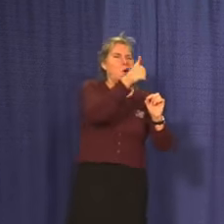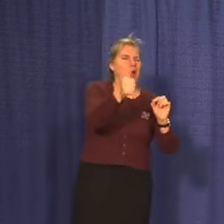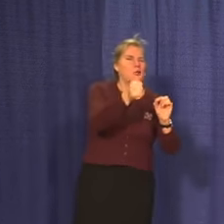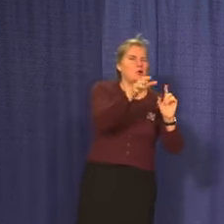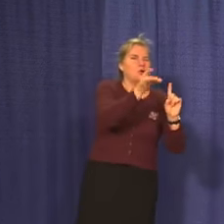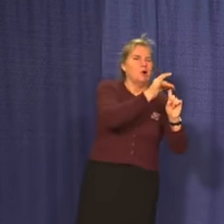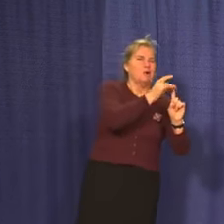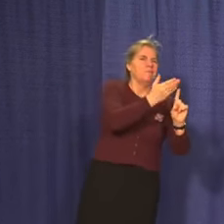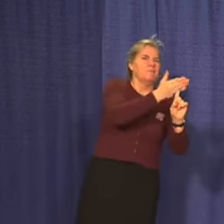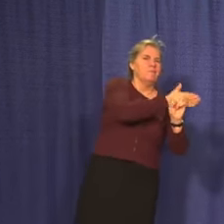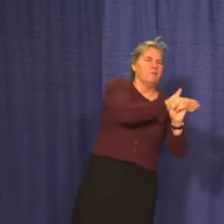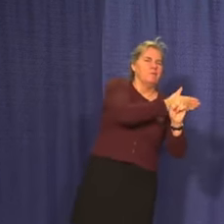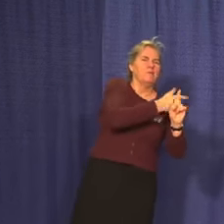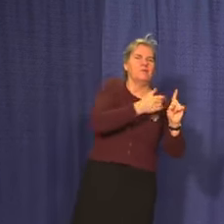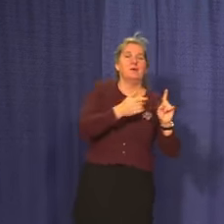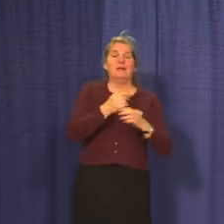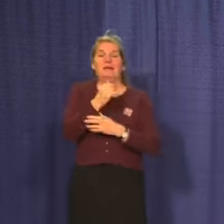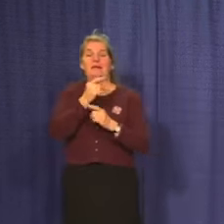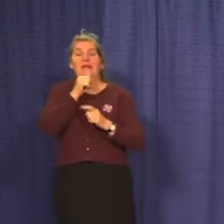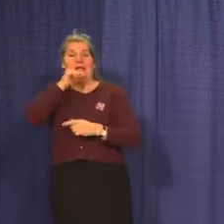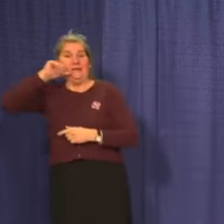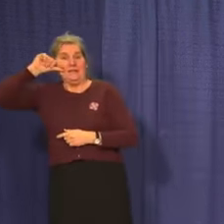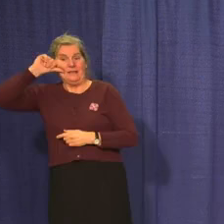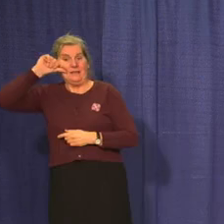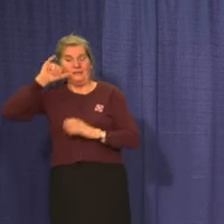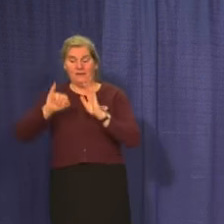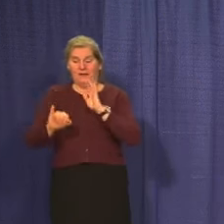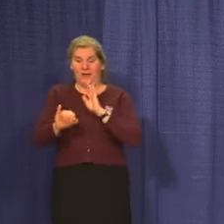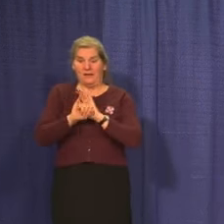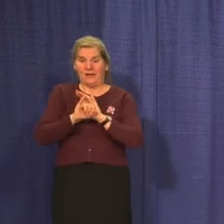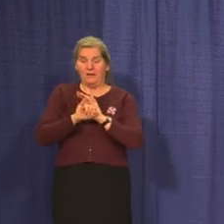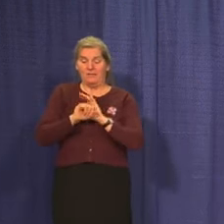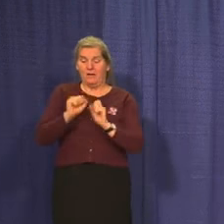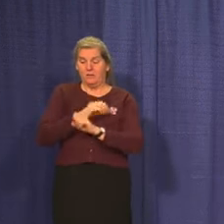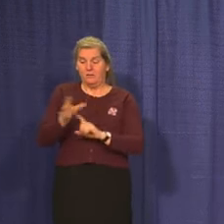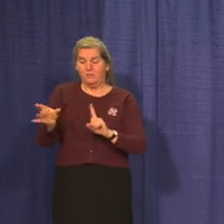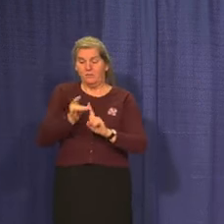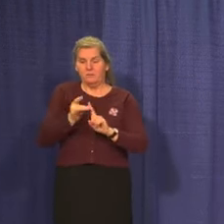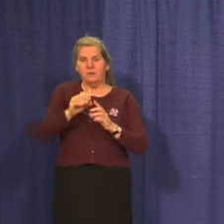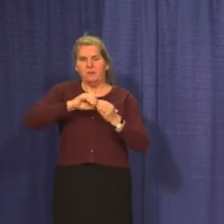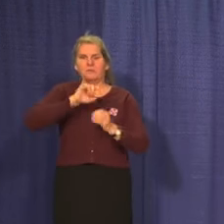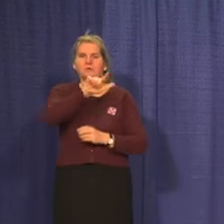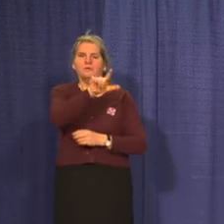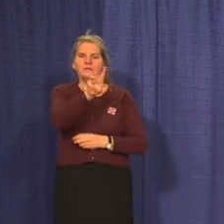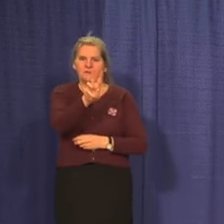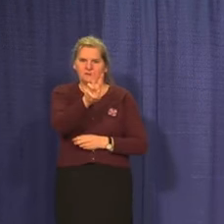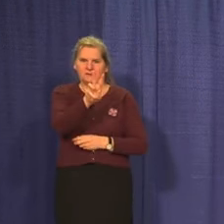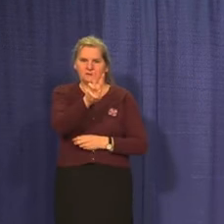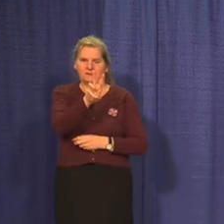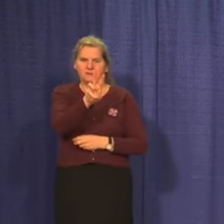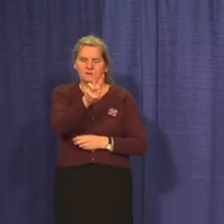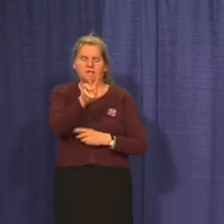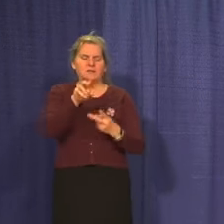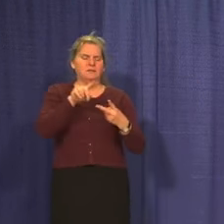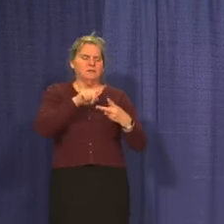NOW SINCE YESTERDAY WE HAVE CONFIRMED OUR 26TH CASE IN THE TERRITORY. CASE 25 WAS LINKED TO THE